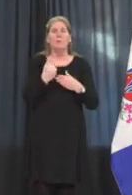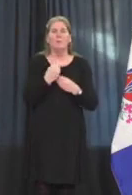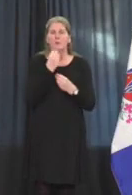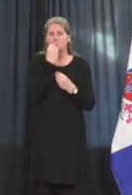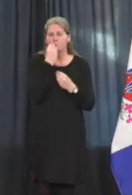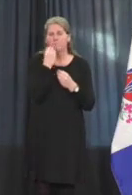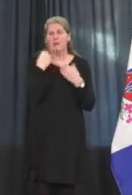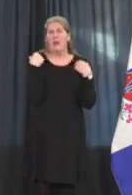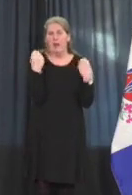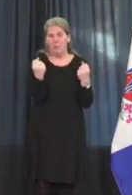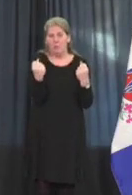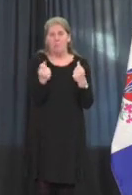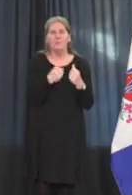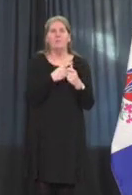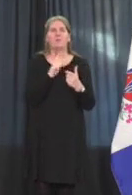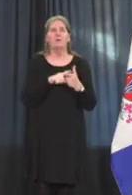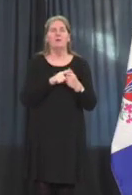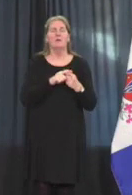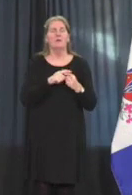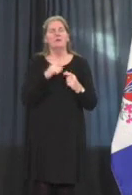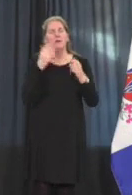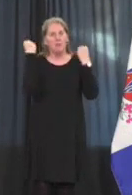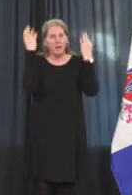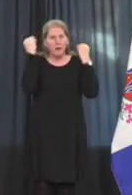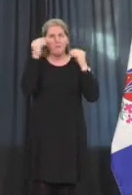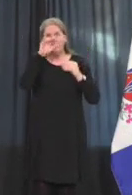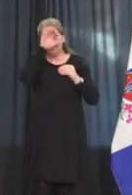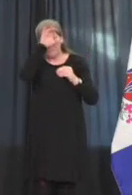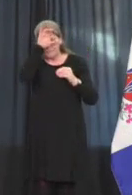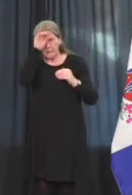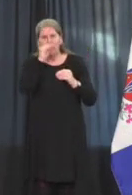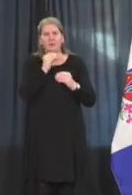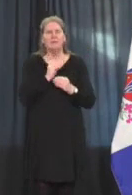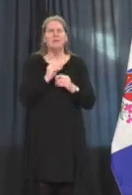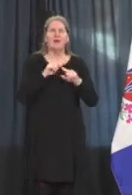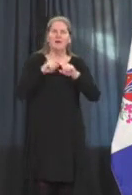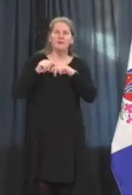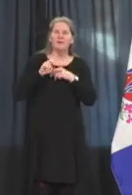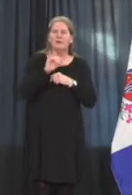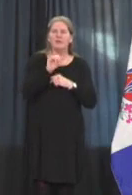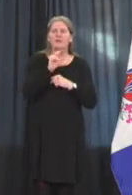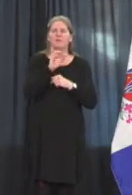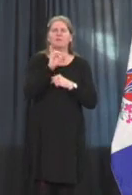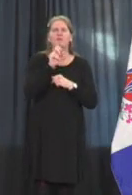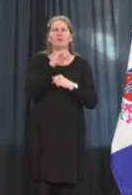WORKERS, FIRST RESPONDERS, AND CRITICAL INFRASTRUCTURE WORKERS.